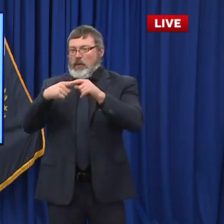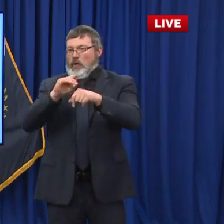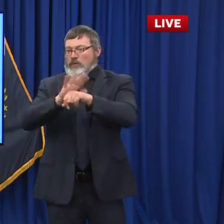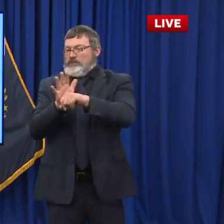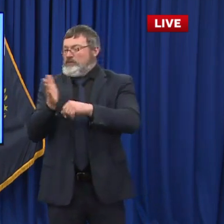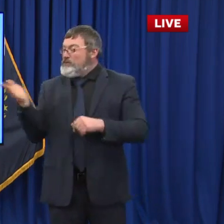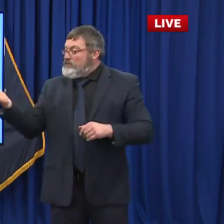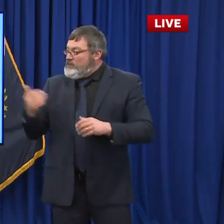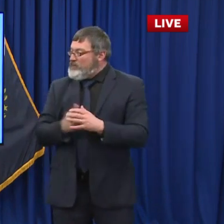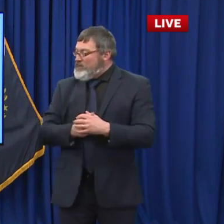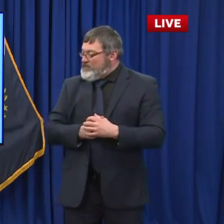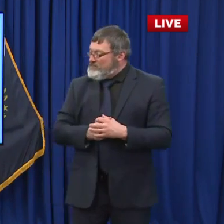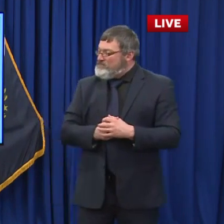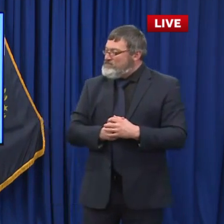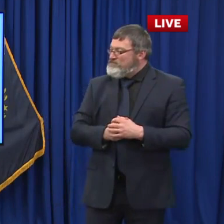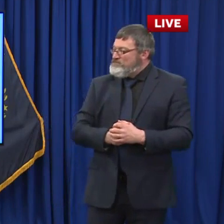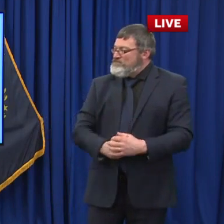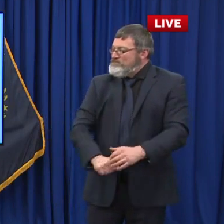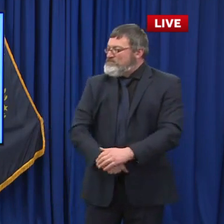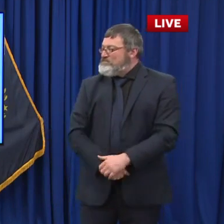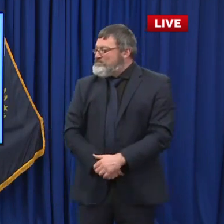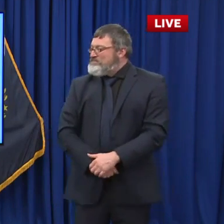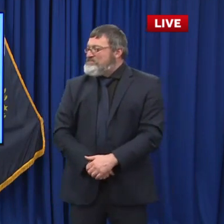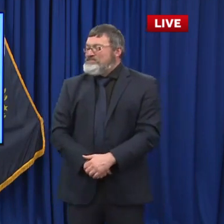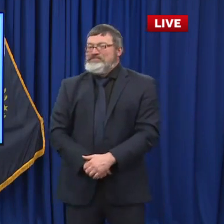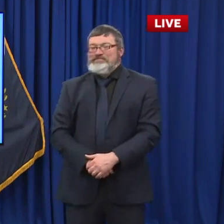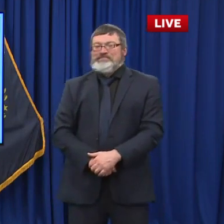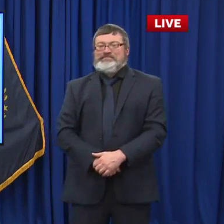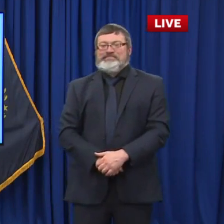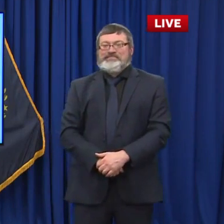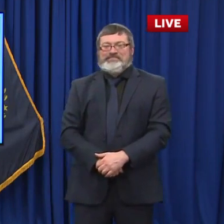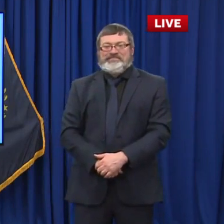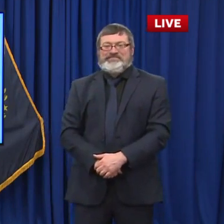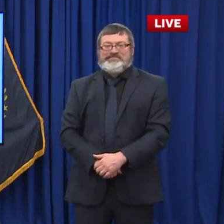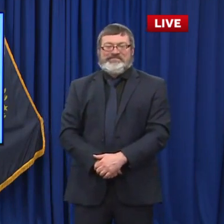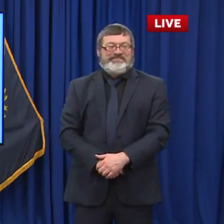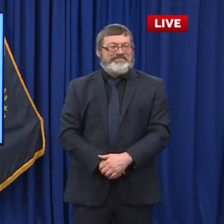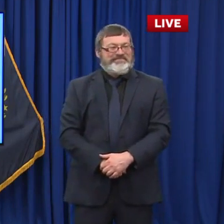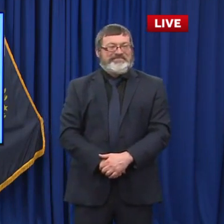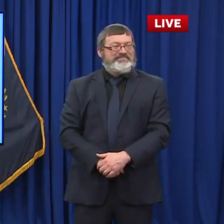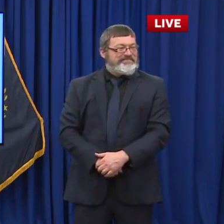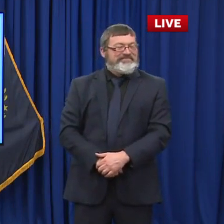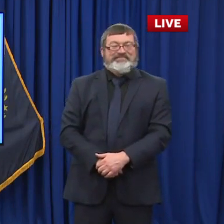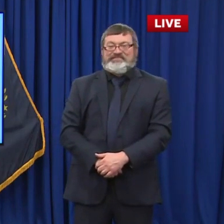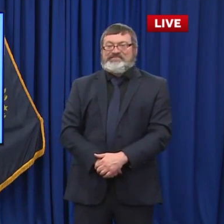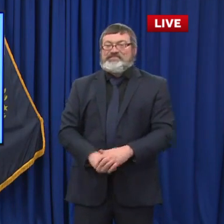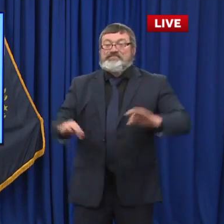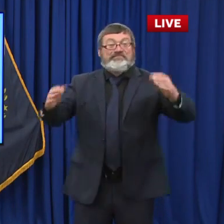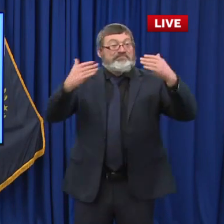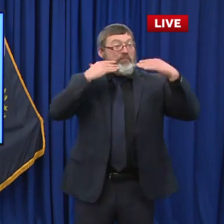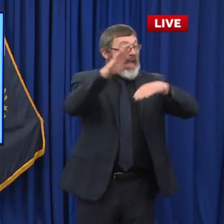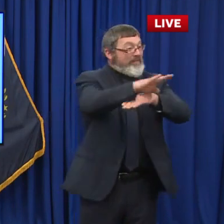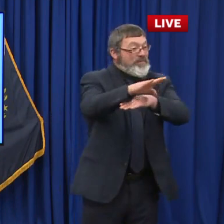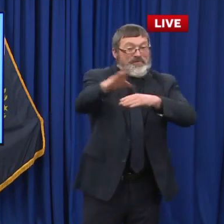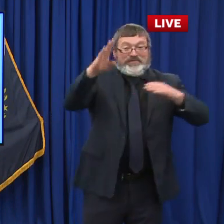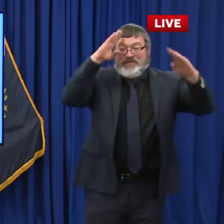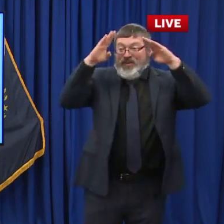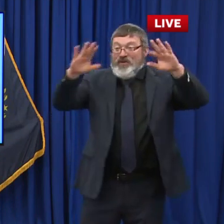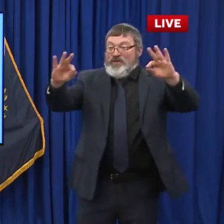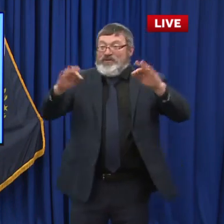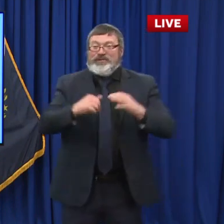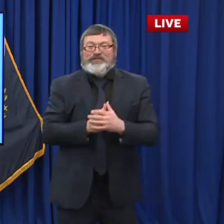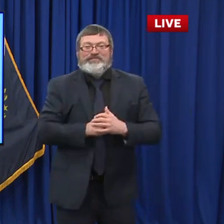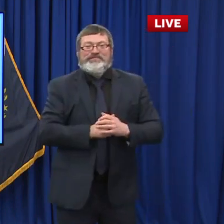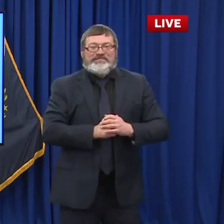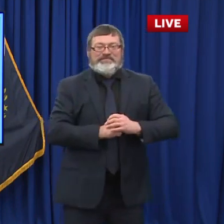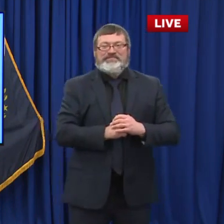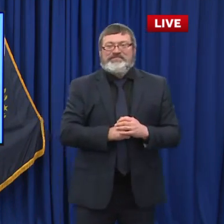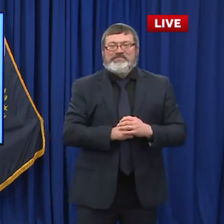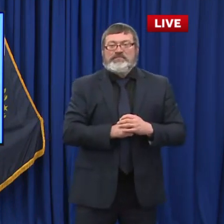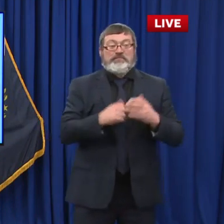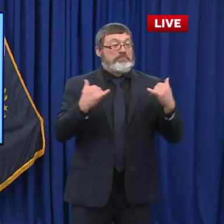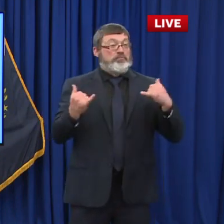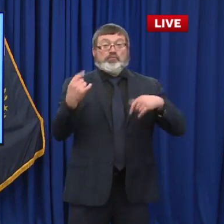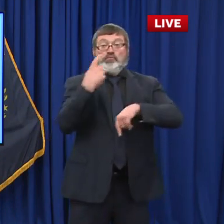WE WILL START WITH DR. DALY IN THE PUBLIC HEALTH UPDATE.